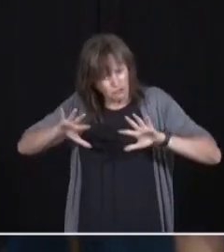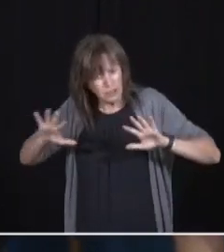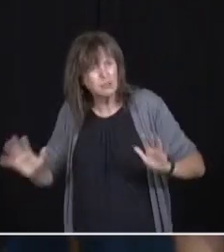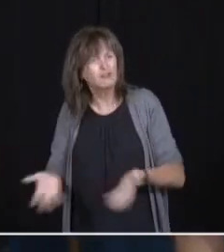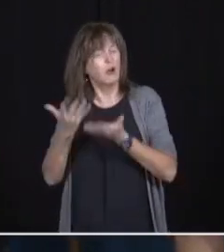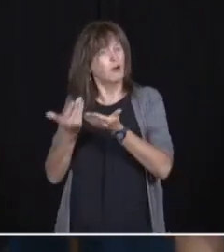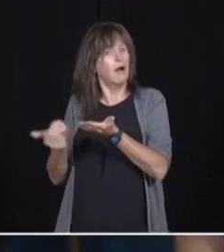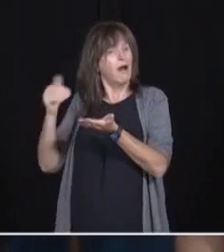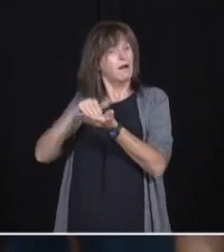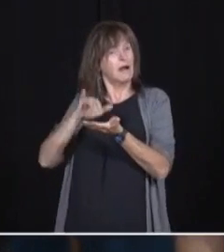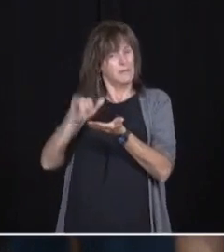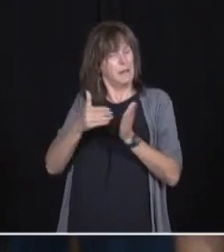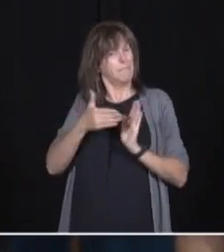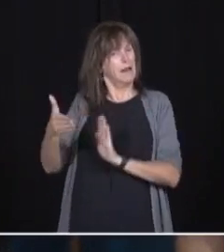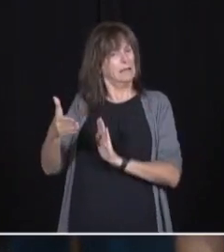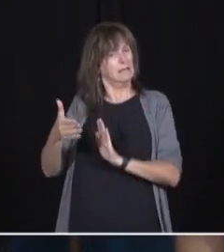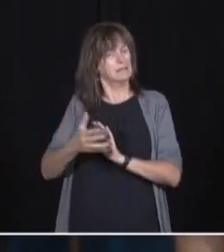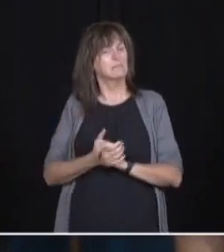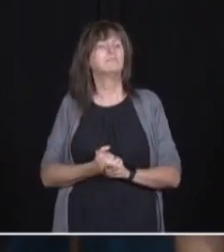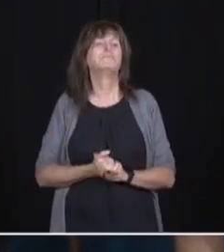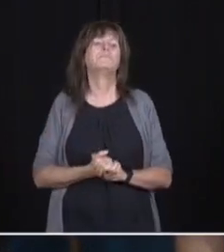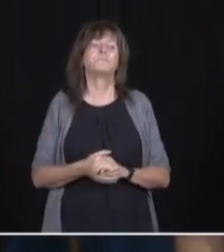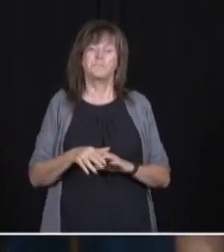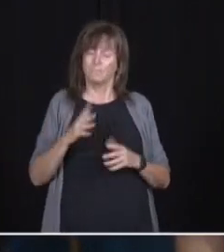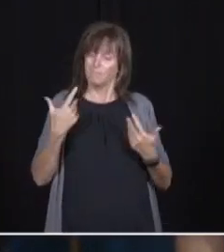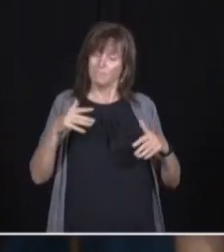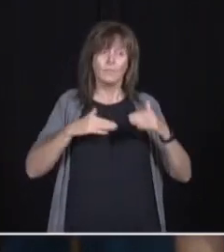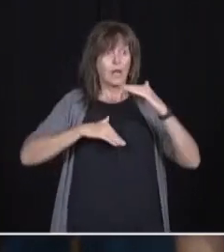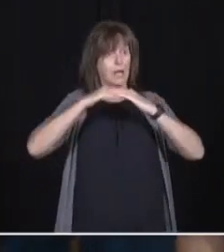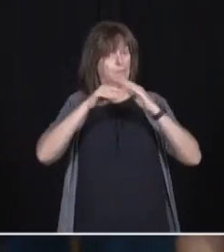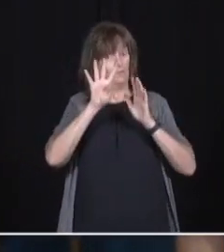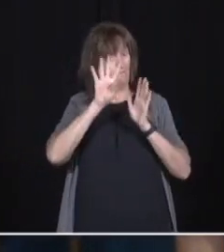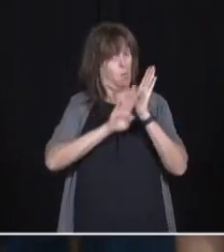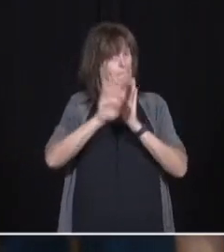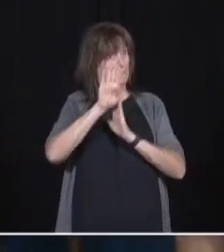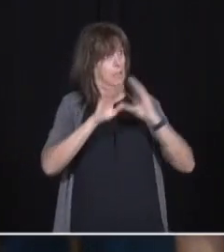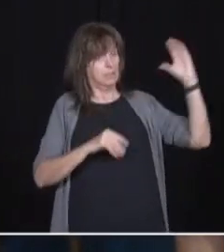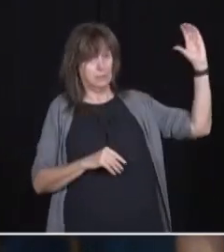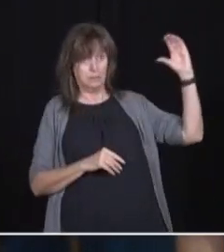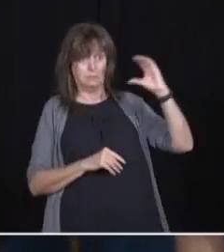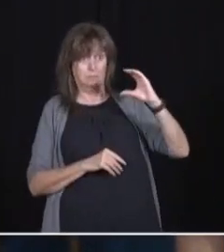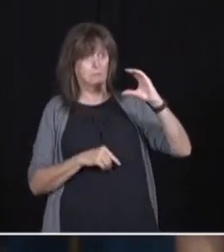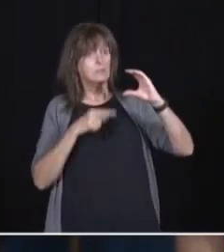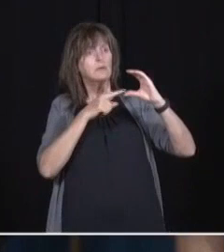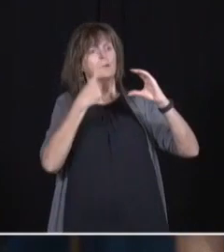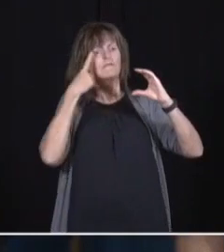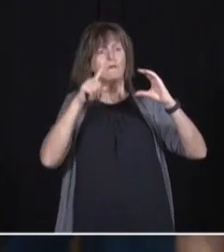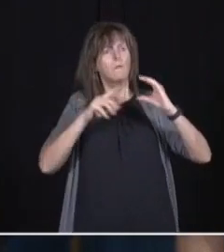This agreement provides municipalities and transit systems up to $4 billion to relief pressures as they are facing.